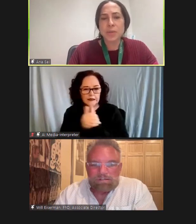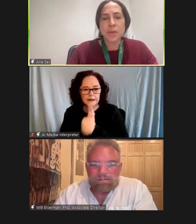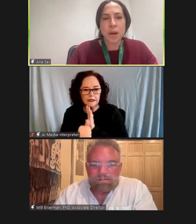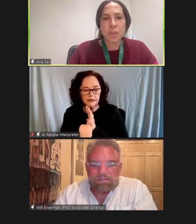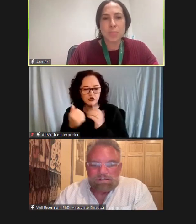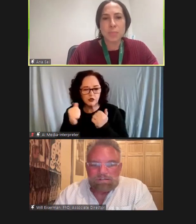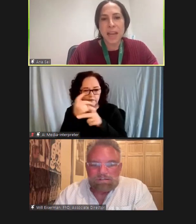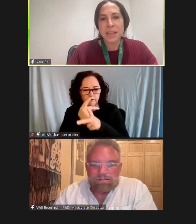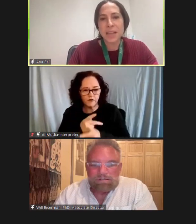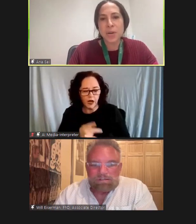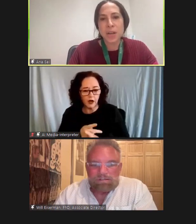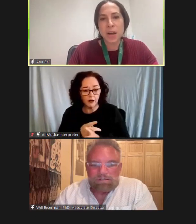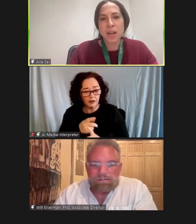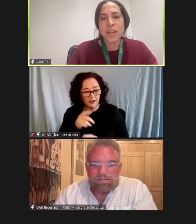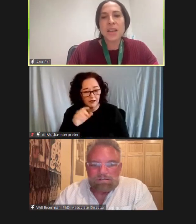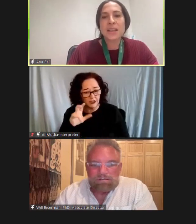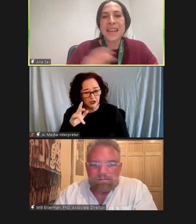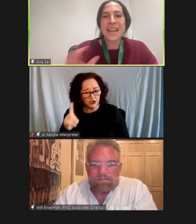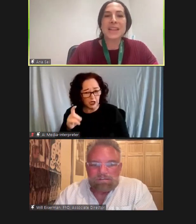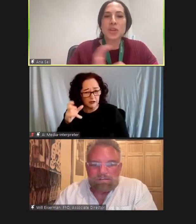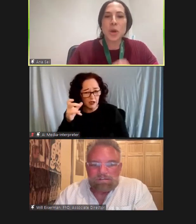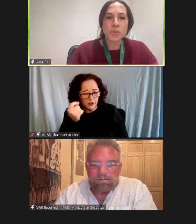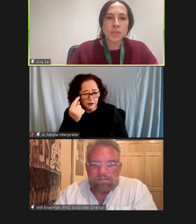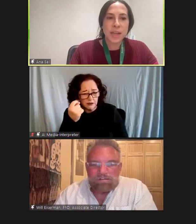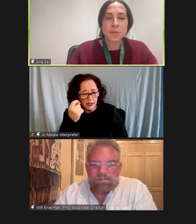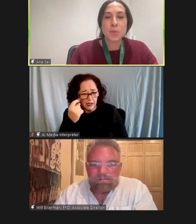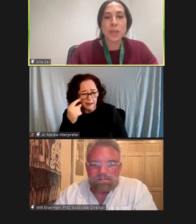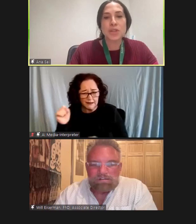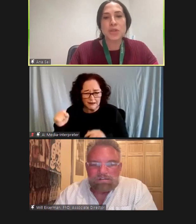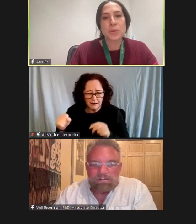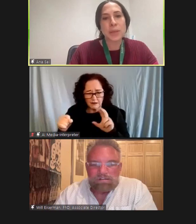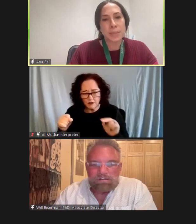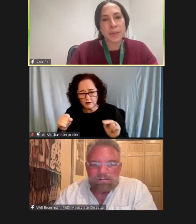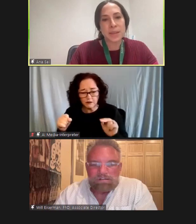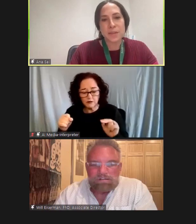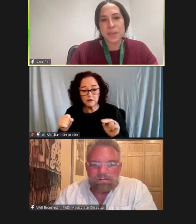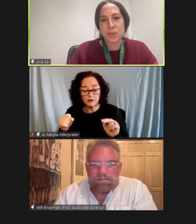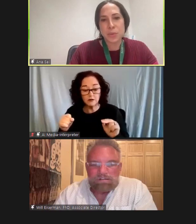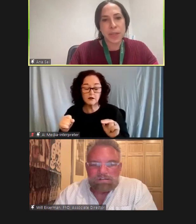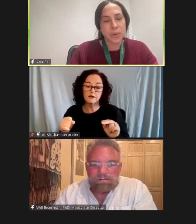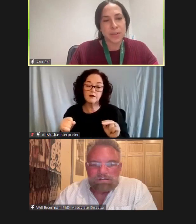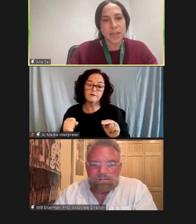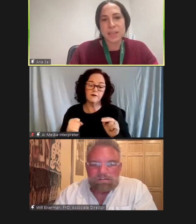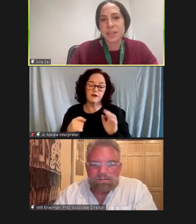comprehending or not then at those times